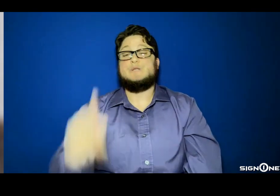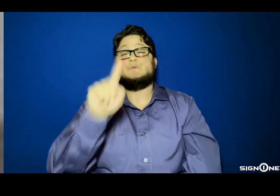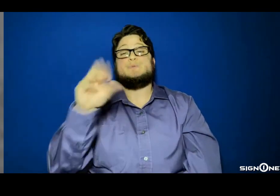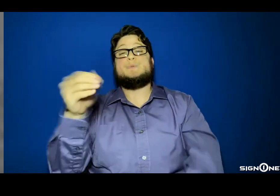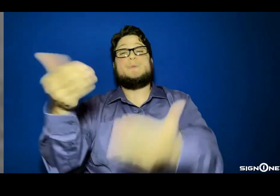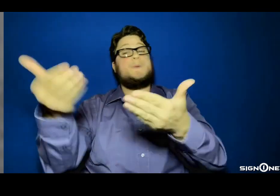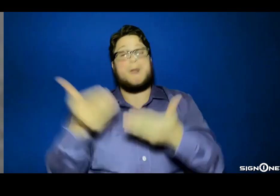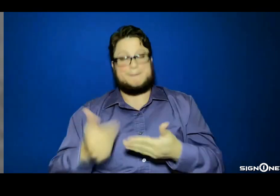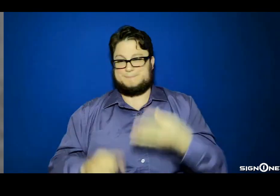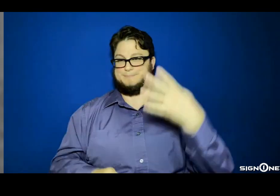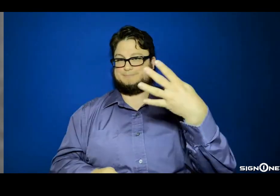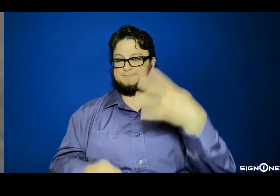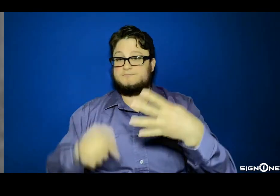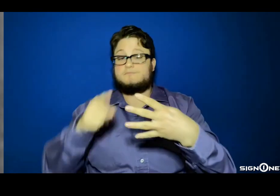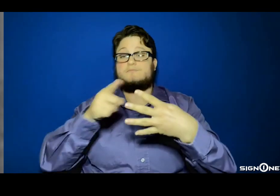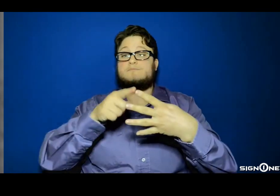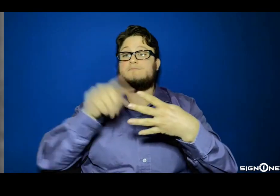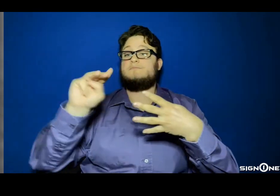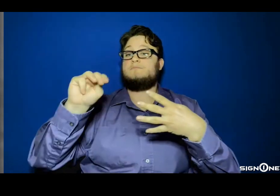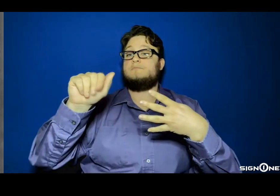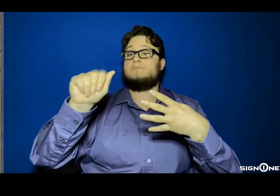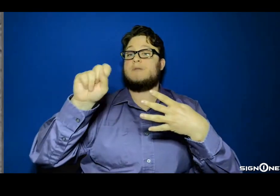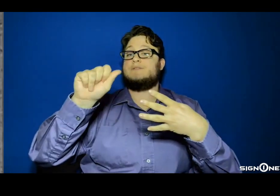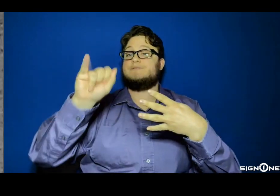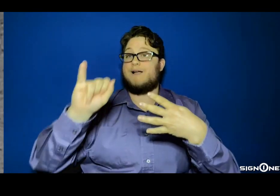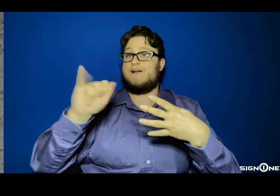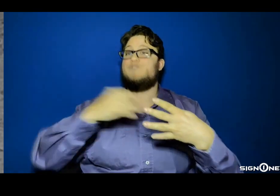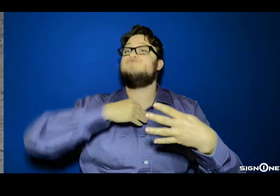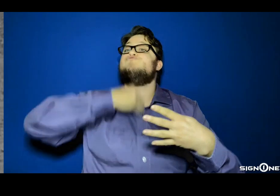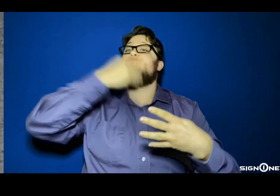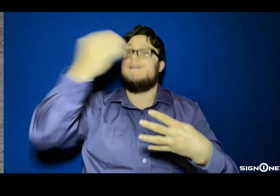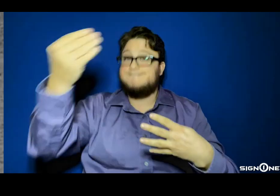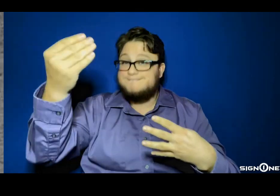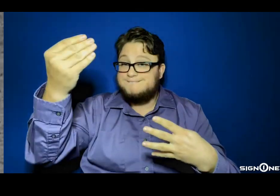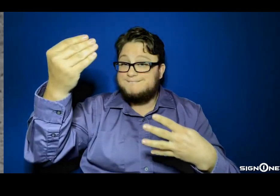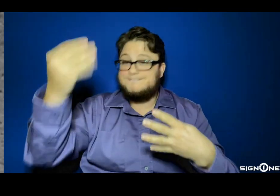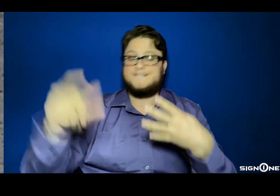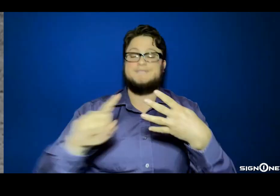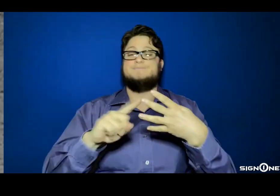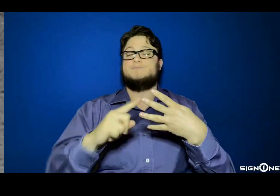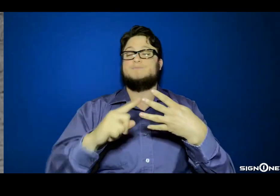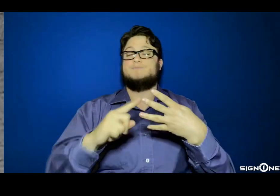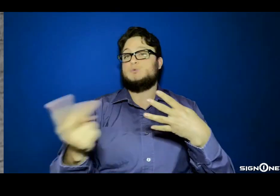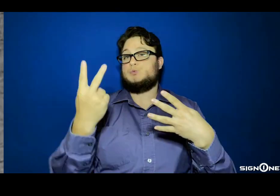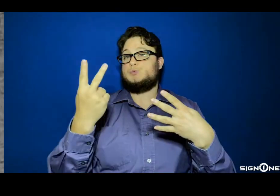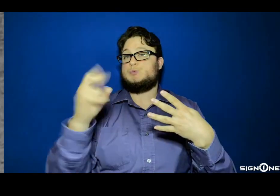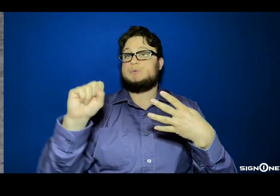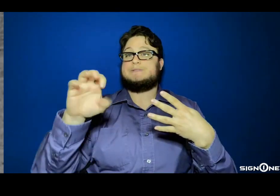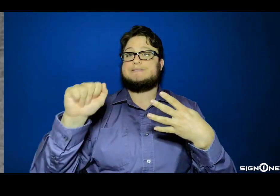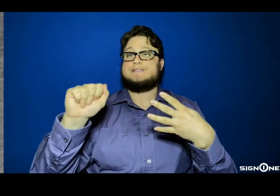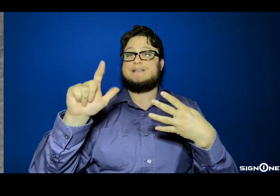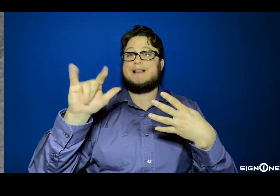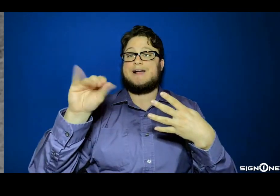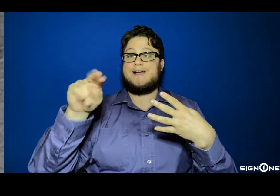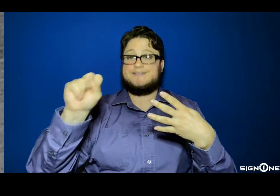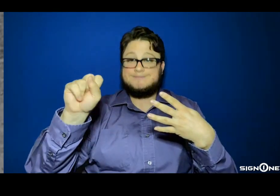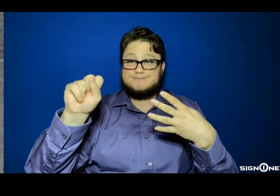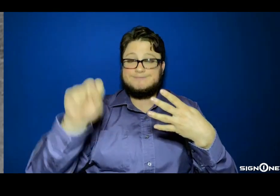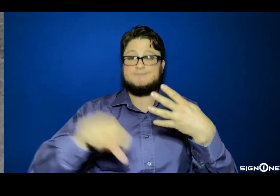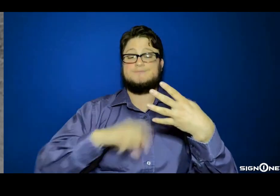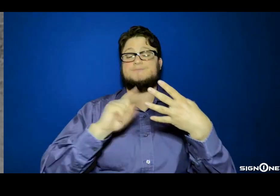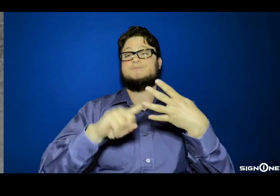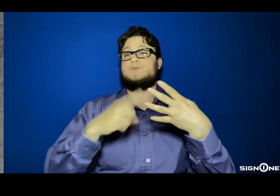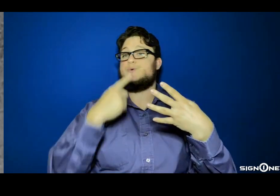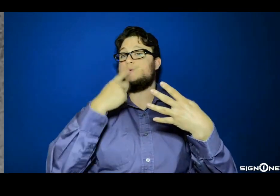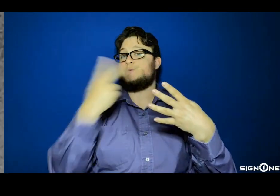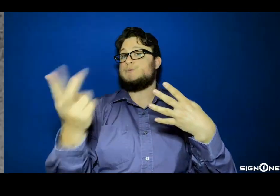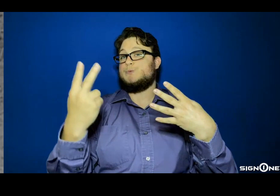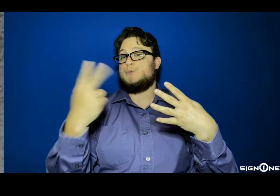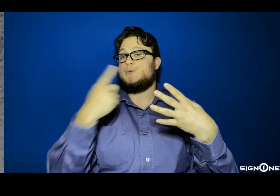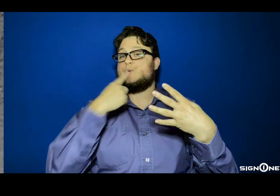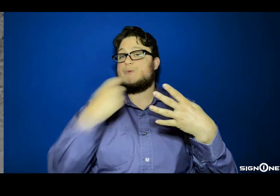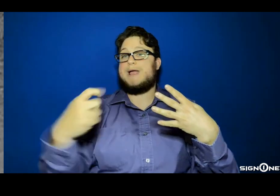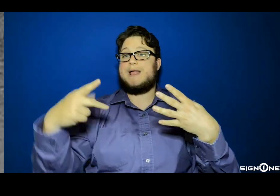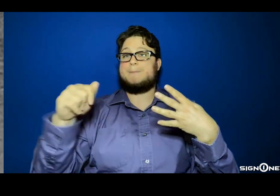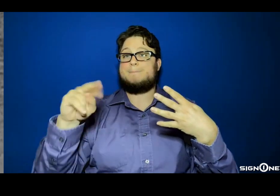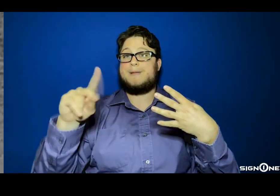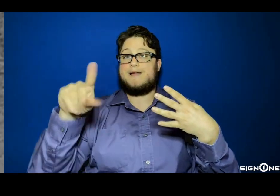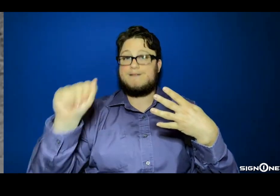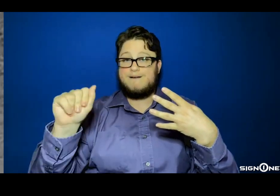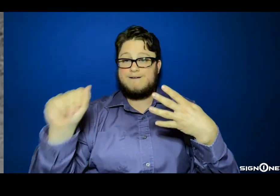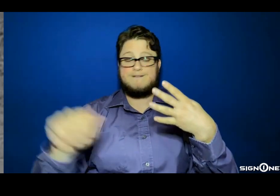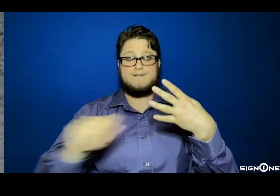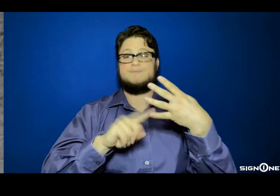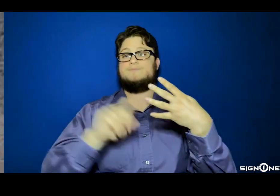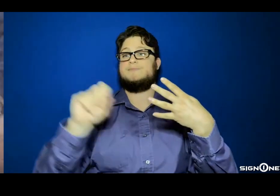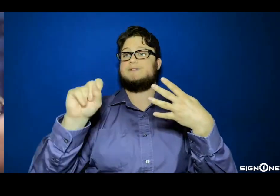The zoo welcomed a Masai giraffe calf, two sea lion pups, two red panda cubs and a baby